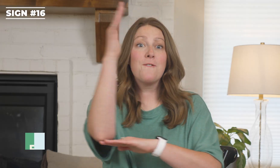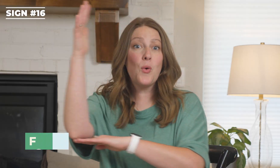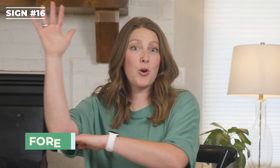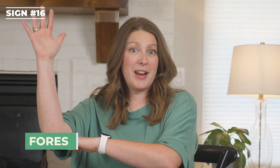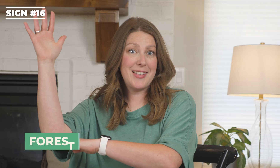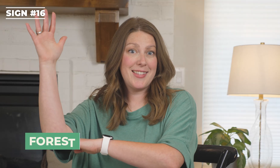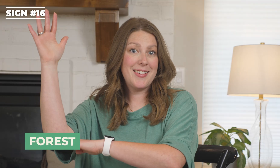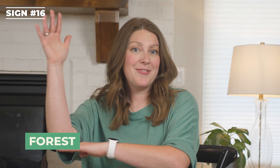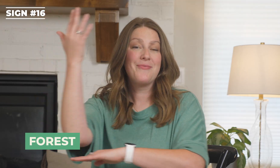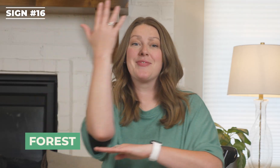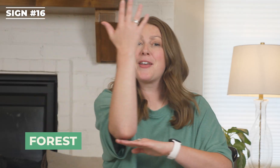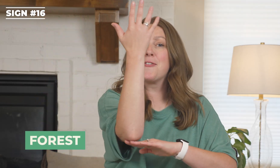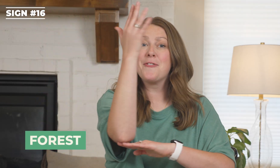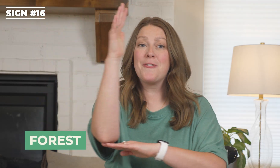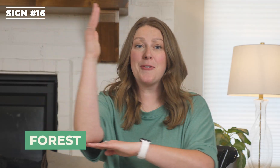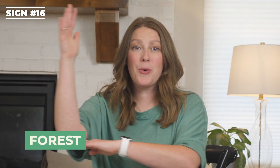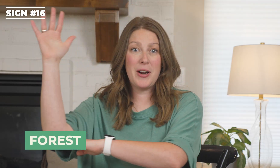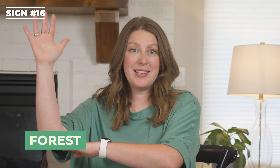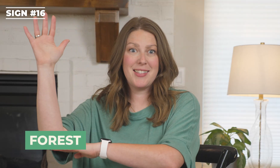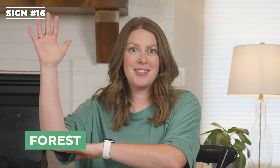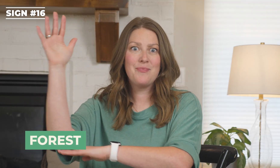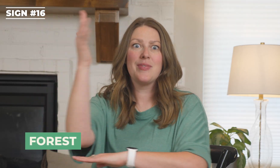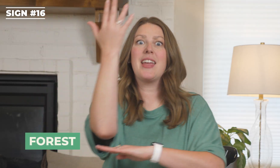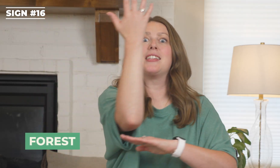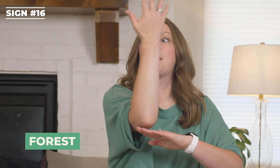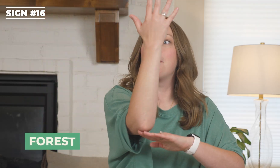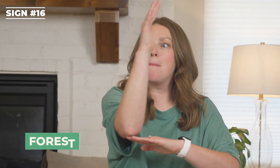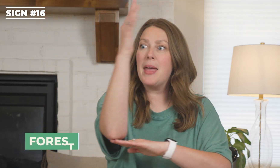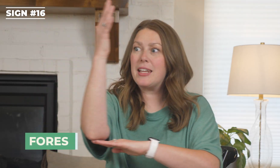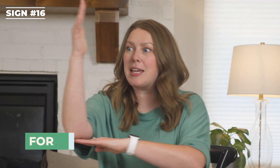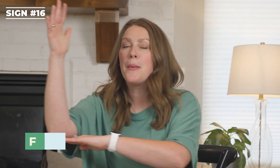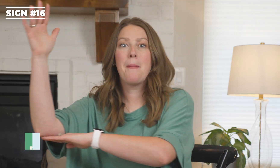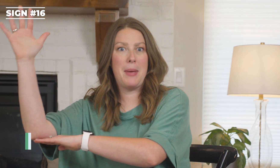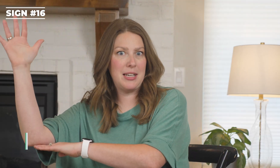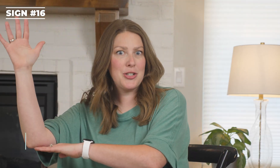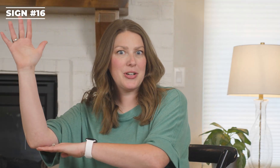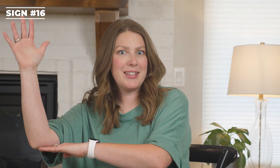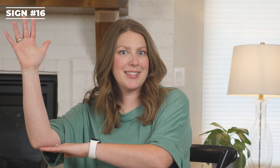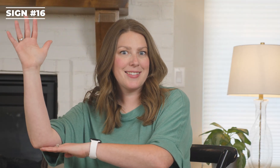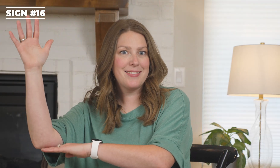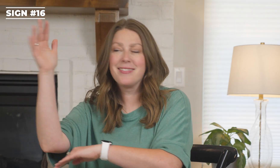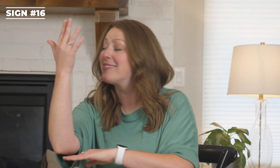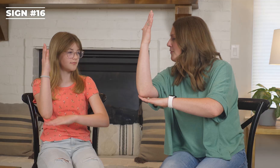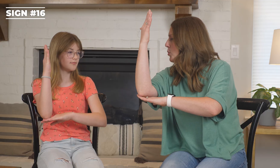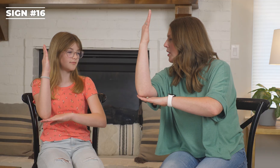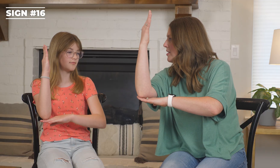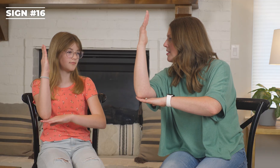Forest. It's many, many trees. Forest.